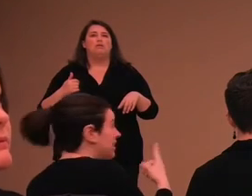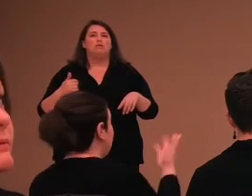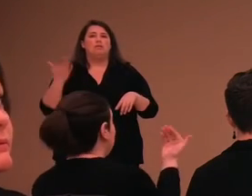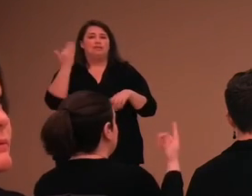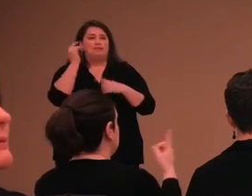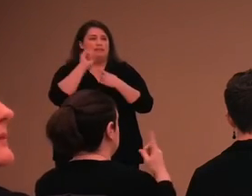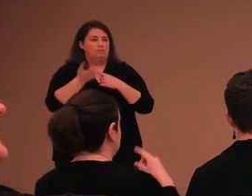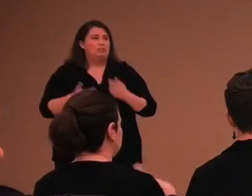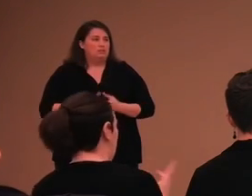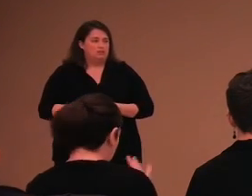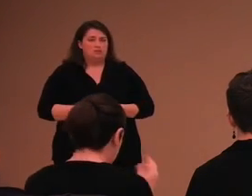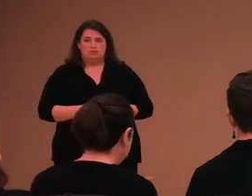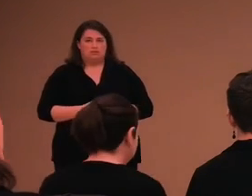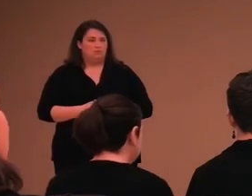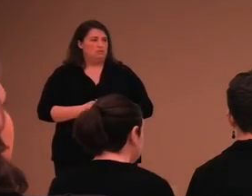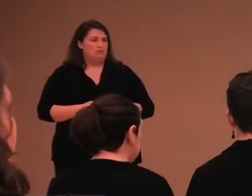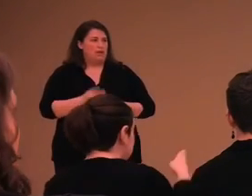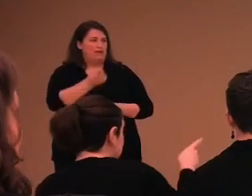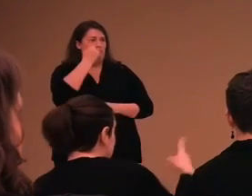Okay great, I have one quick thing to add to that